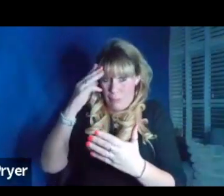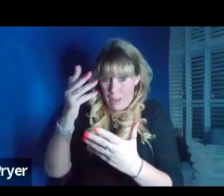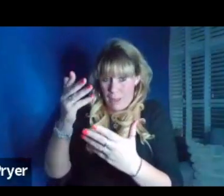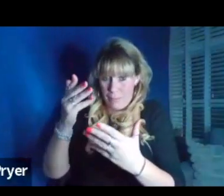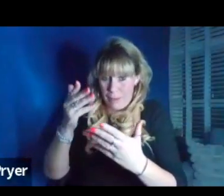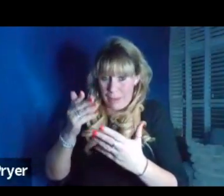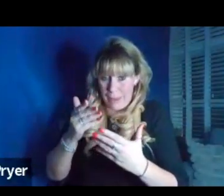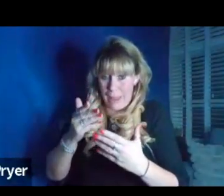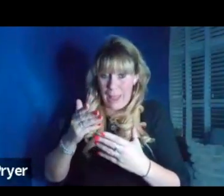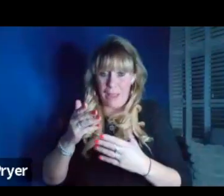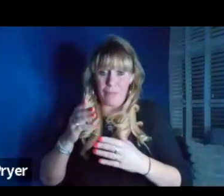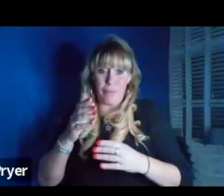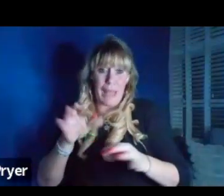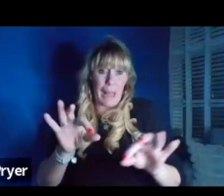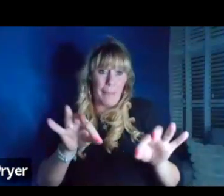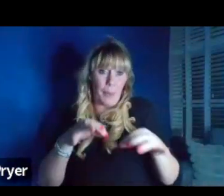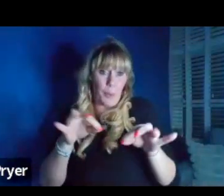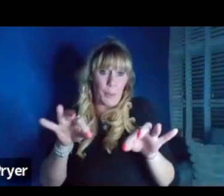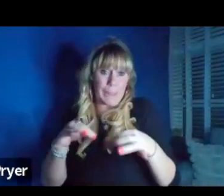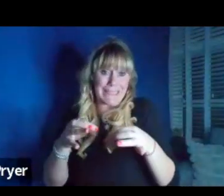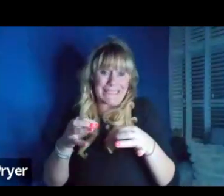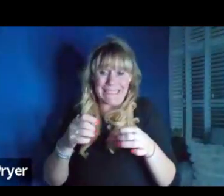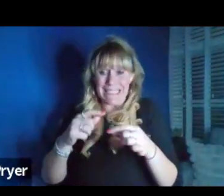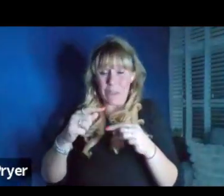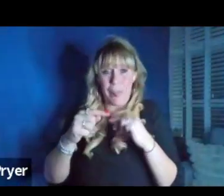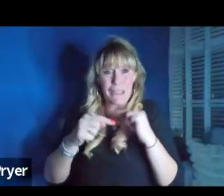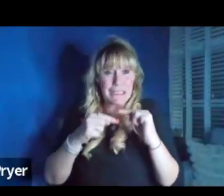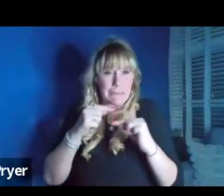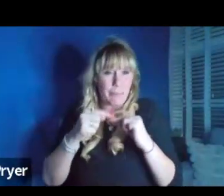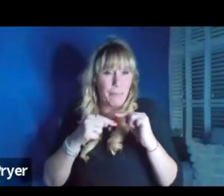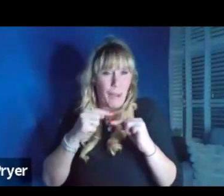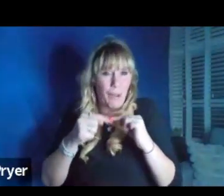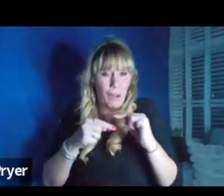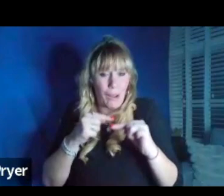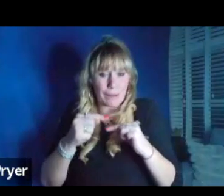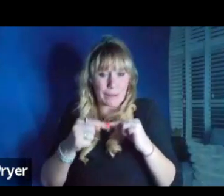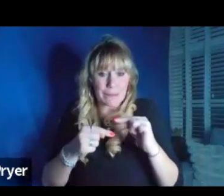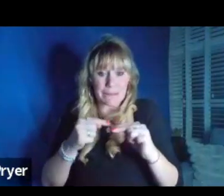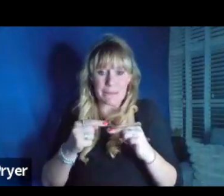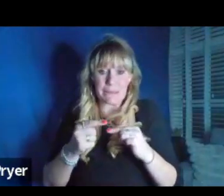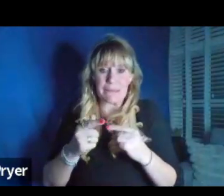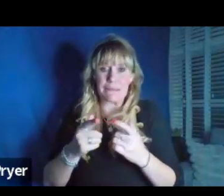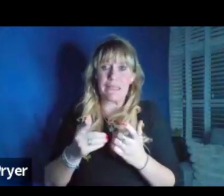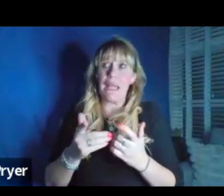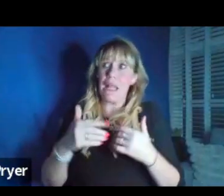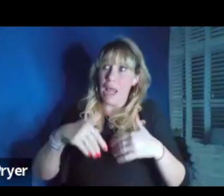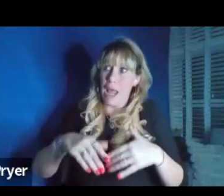I ate me baked beans for my tea